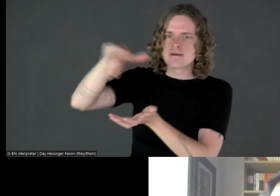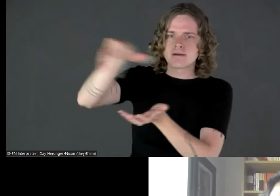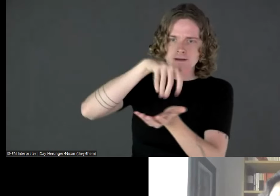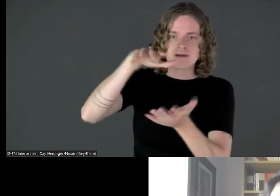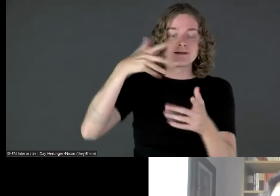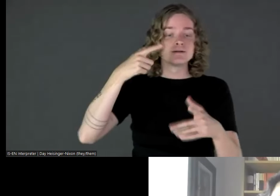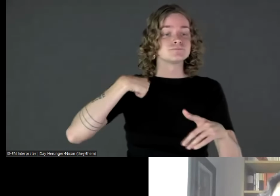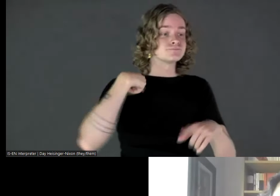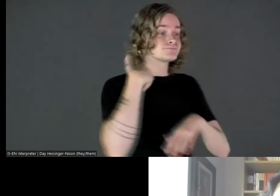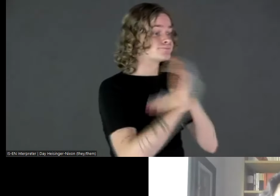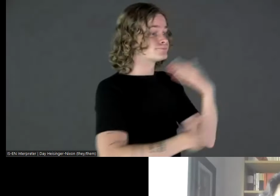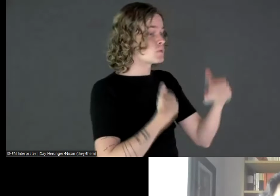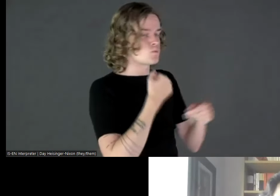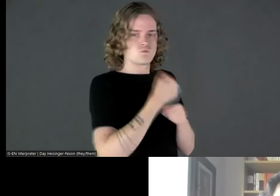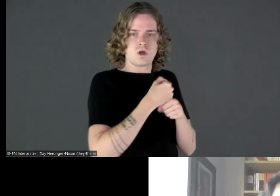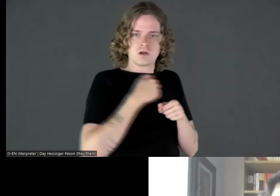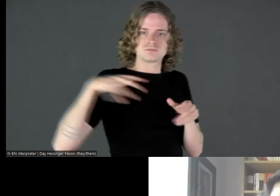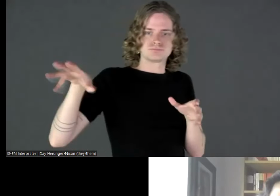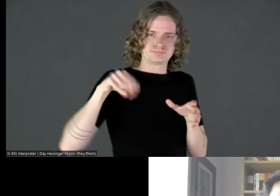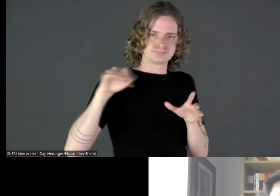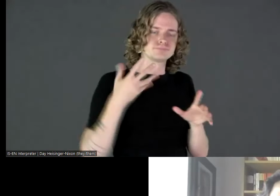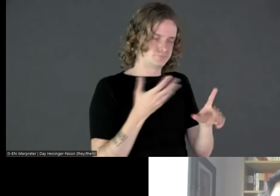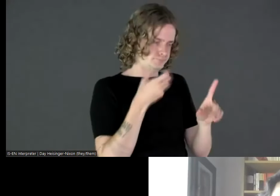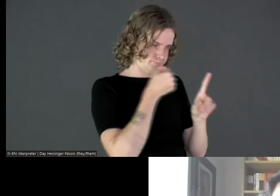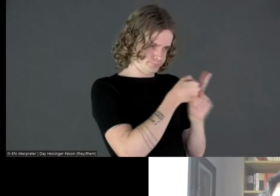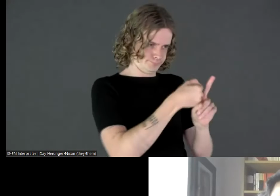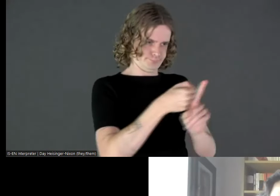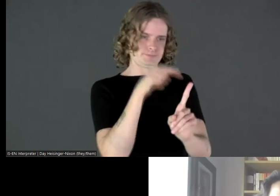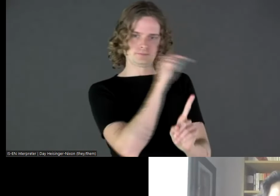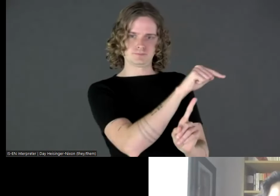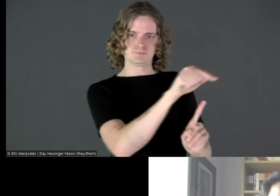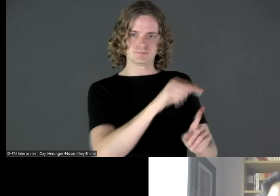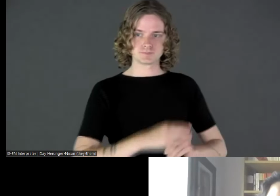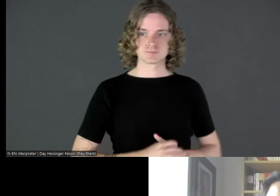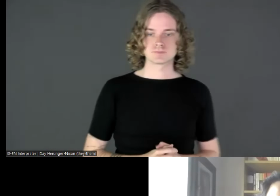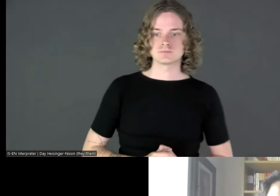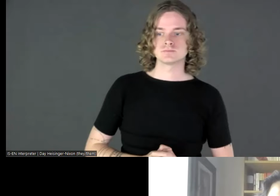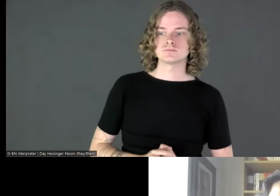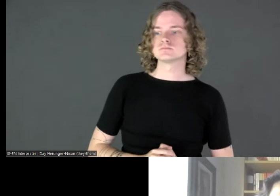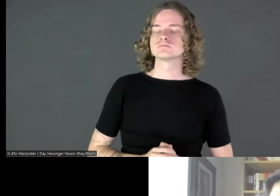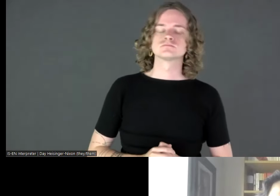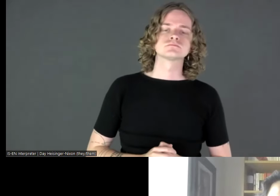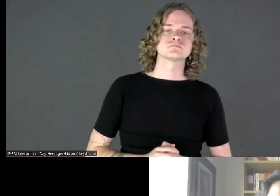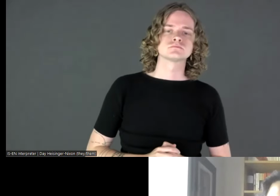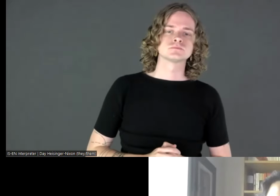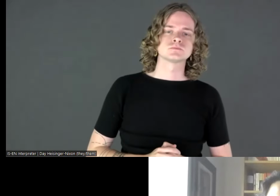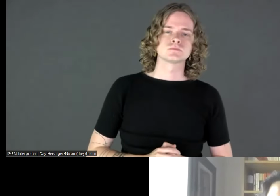future some funding proposals looking into diving deeper into this particular area.